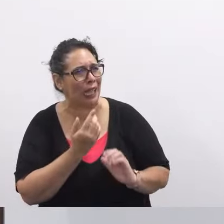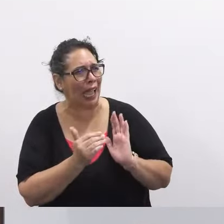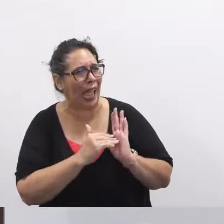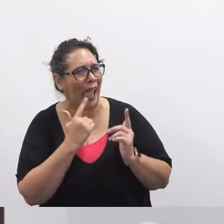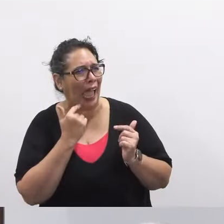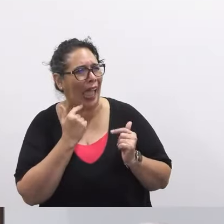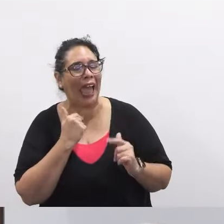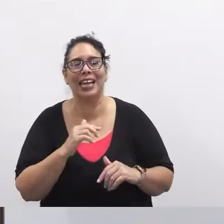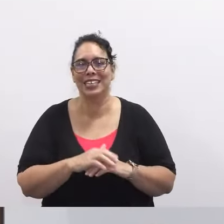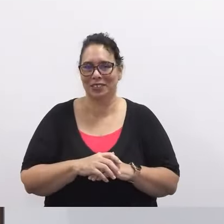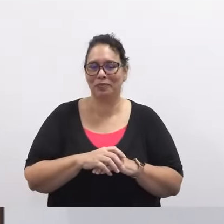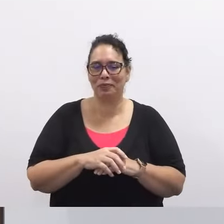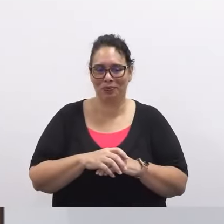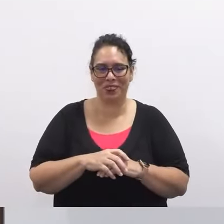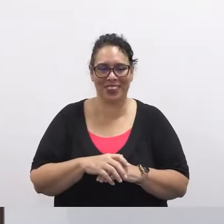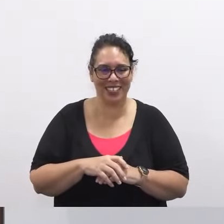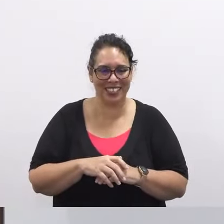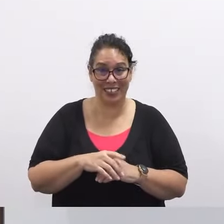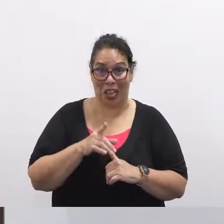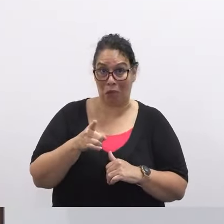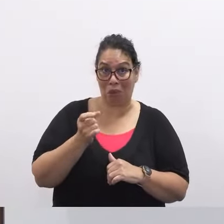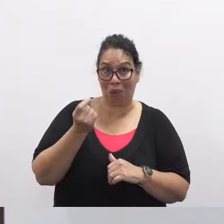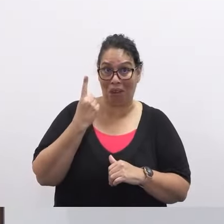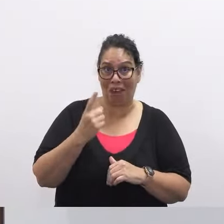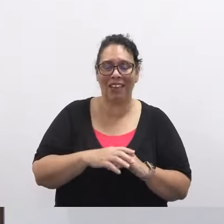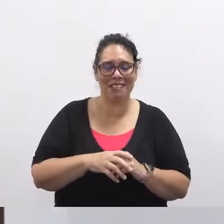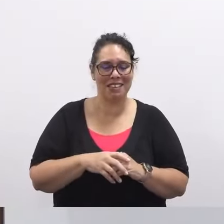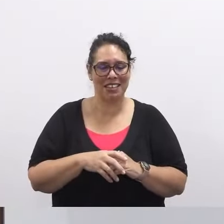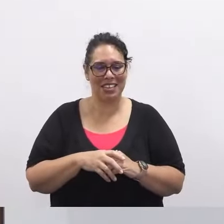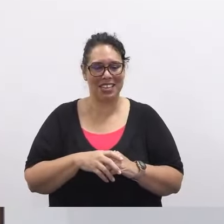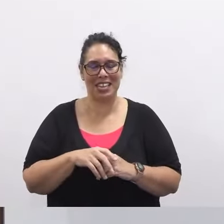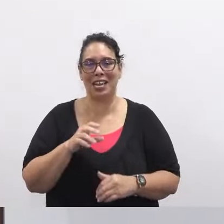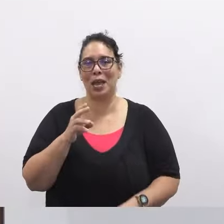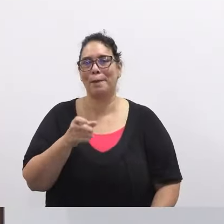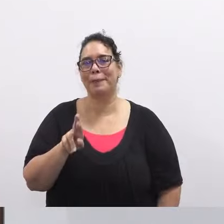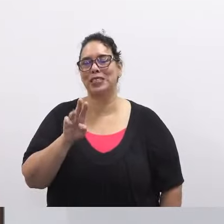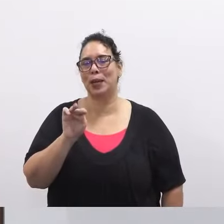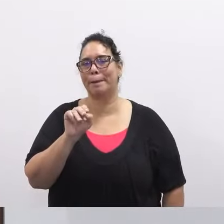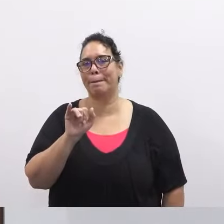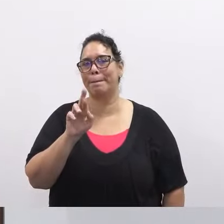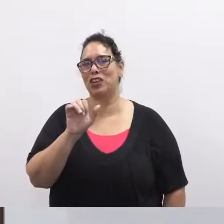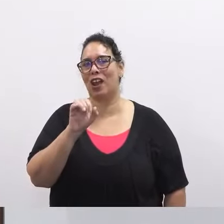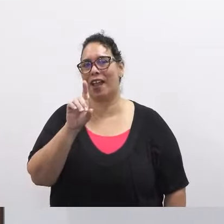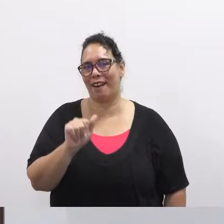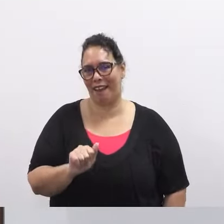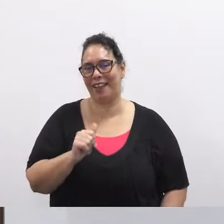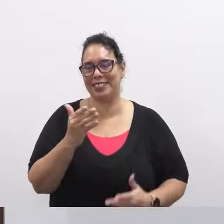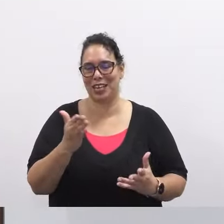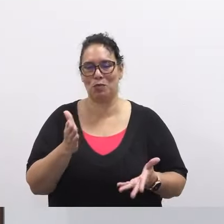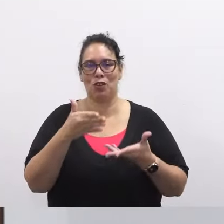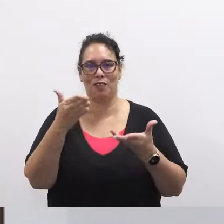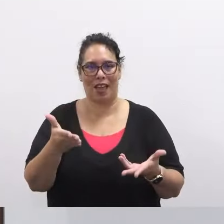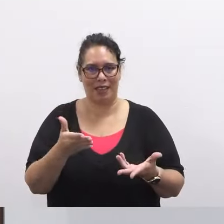Mr. Edson, can you play back on that part? Mr. Miranda's here to provide some additional context- - Thank you. ... to this item.